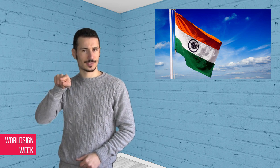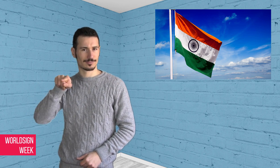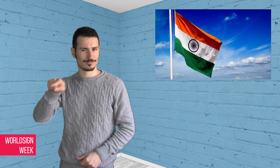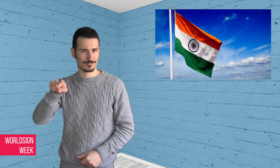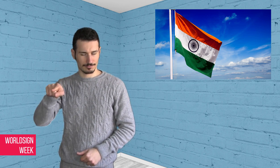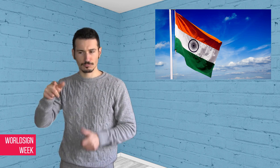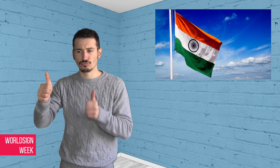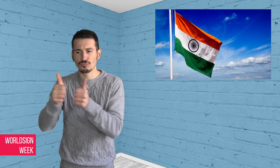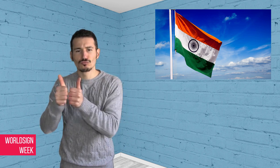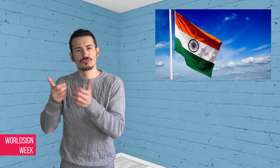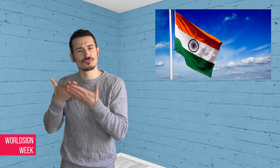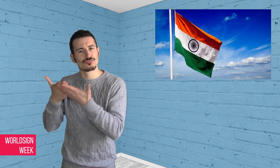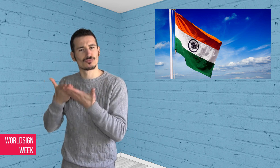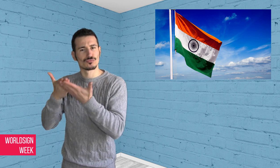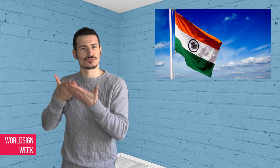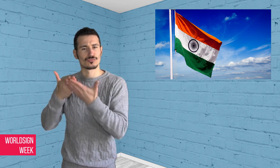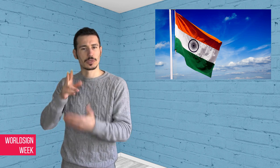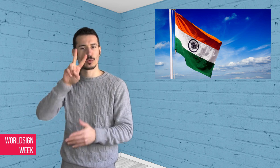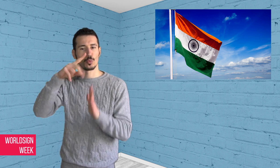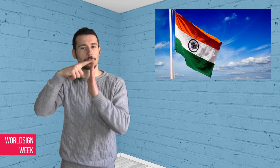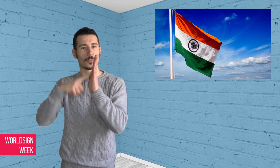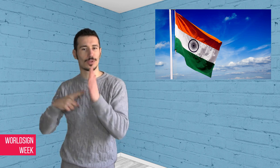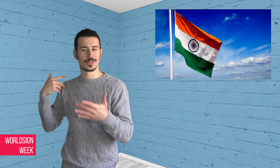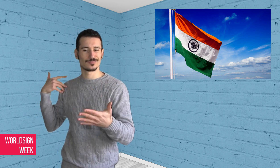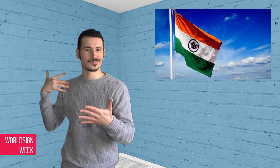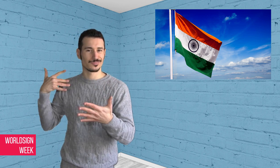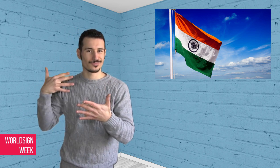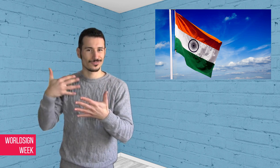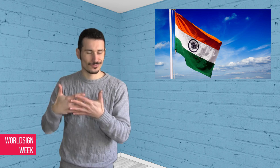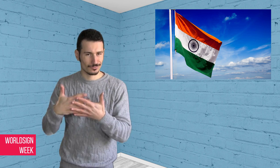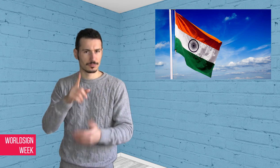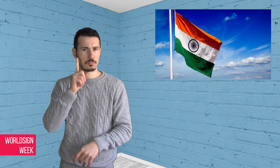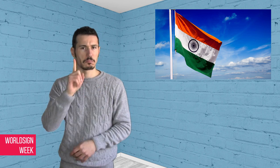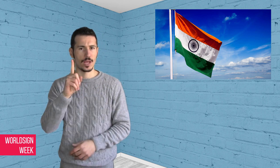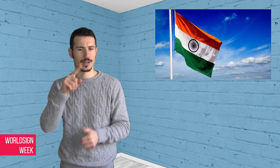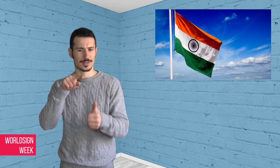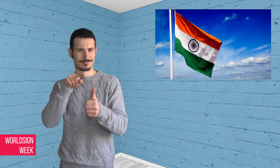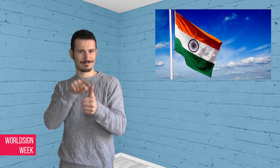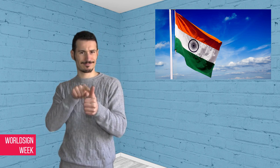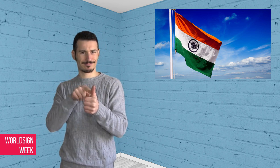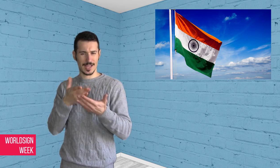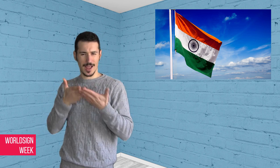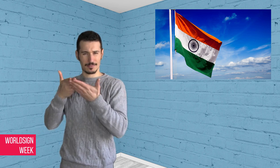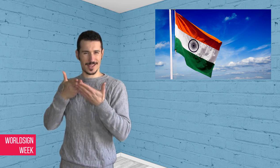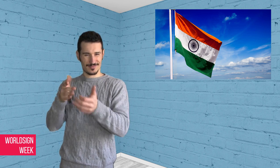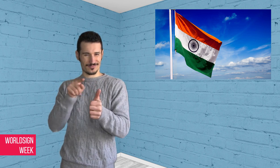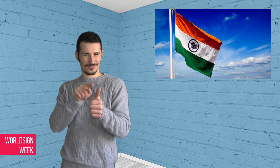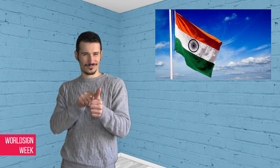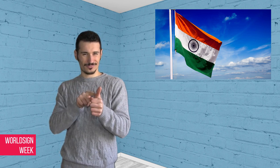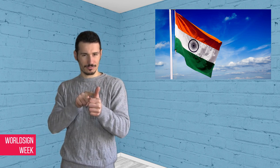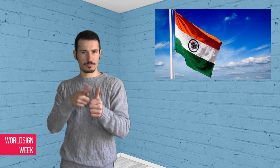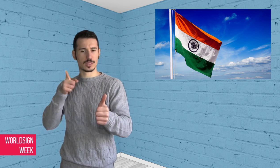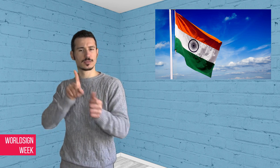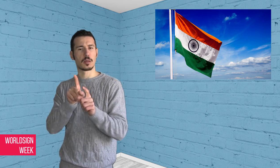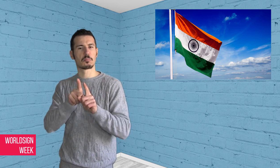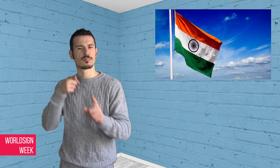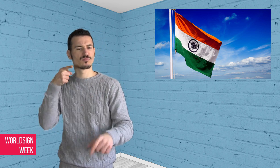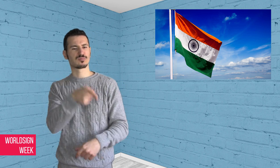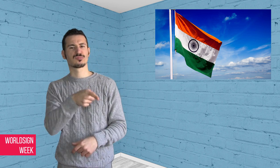The beatings left the deaf victim with broken teeth, a deep gash on the left ear,